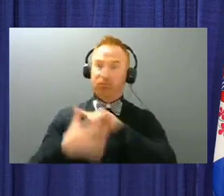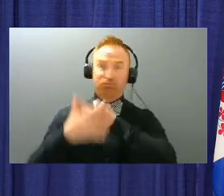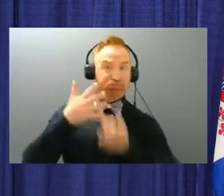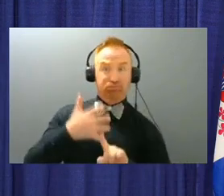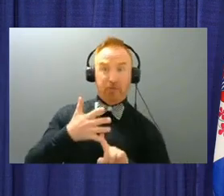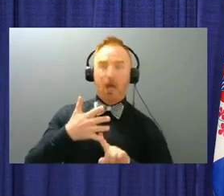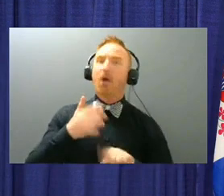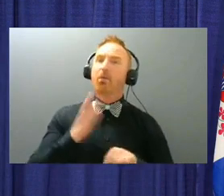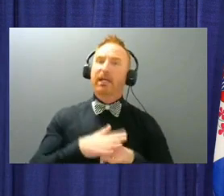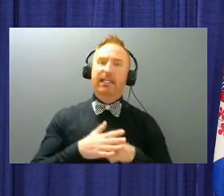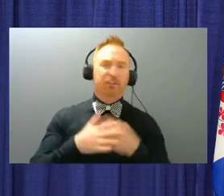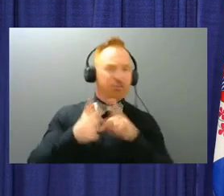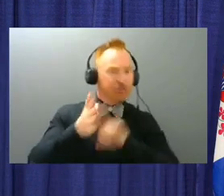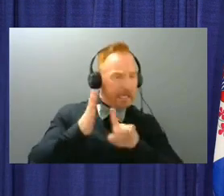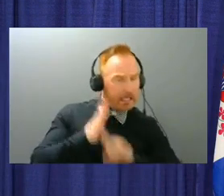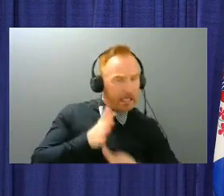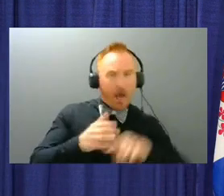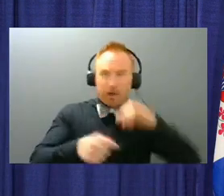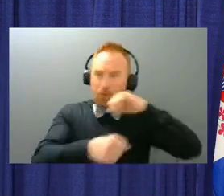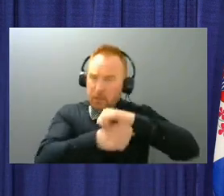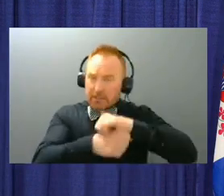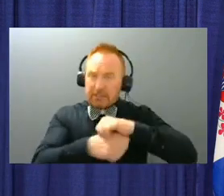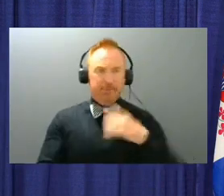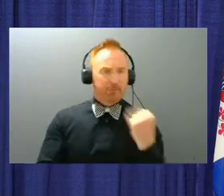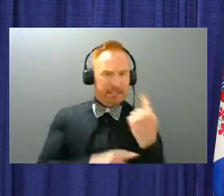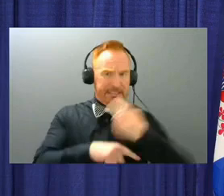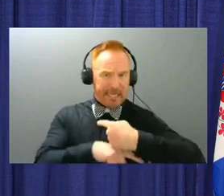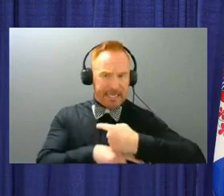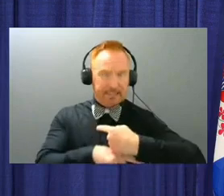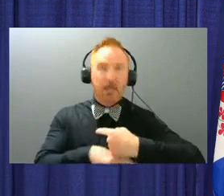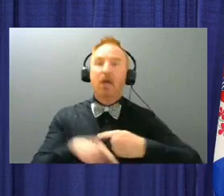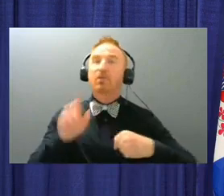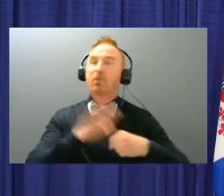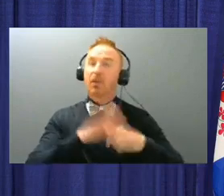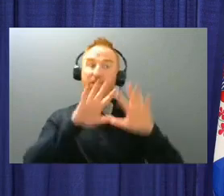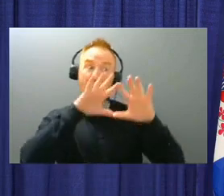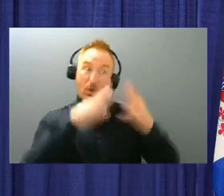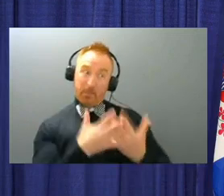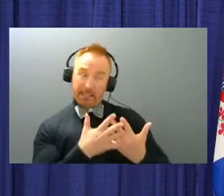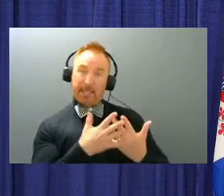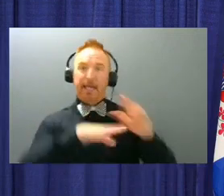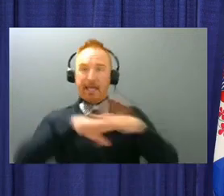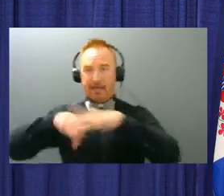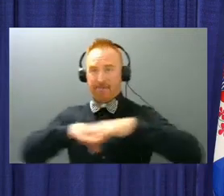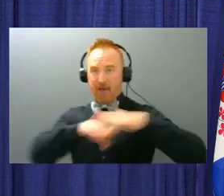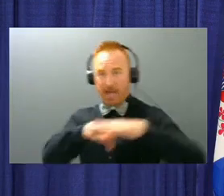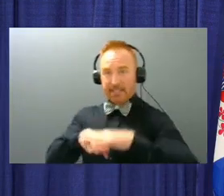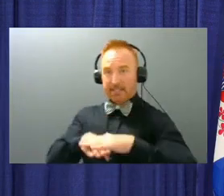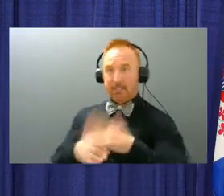our quarantine measures in place and advise on the overall best approach for the health of our population.